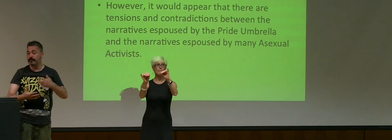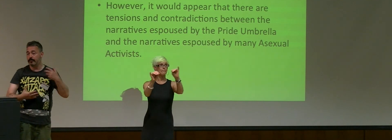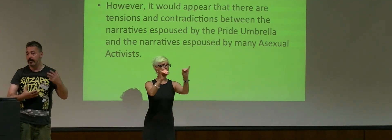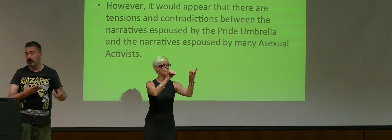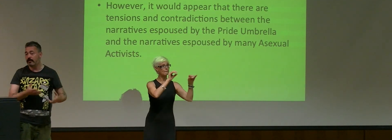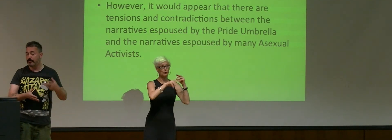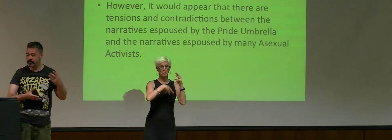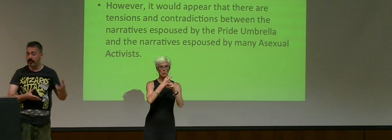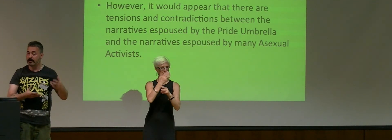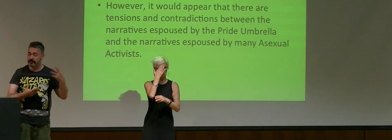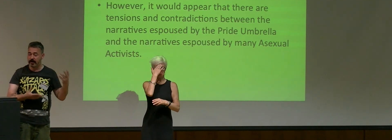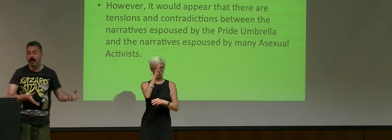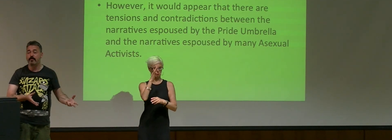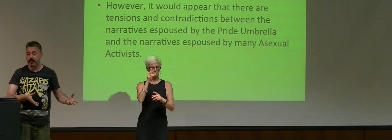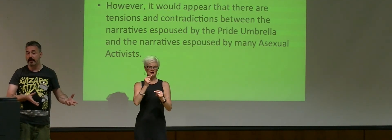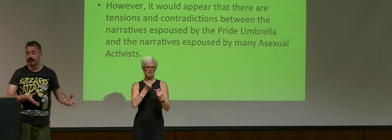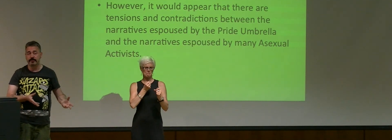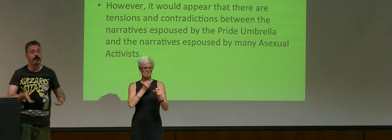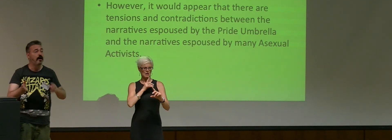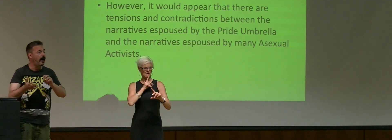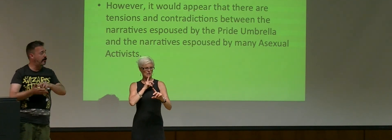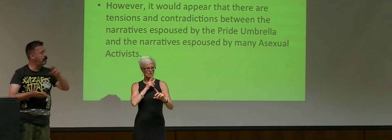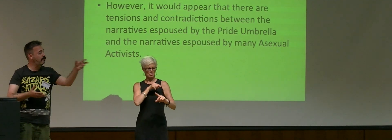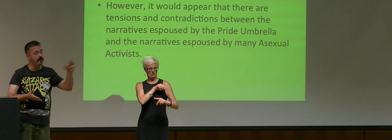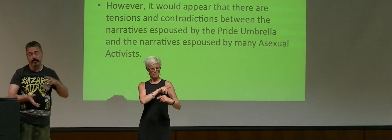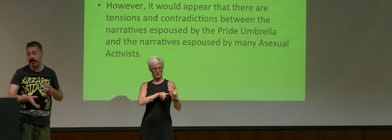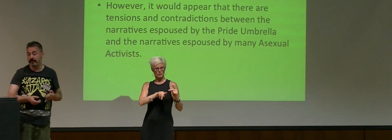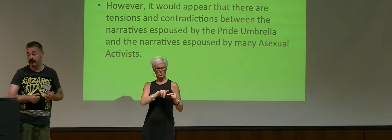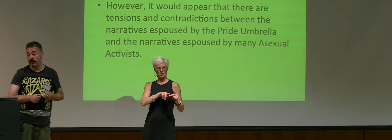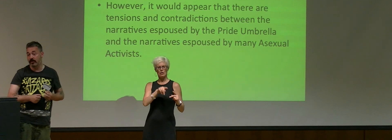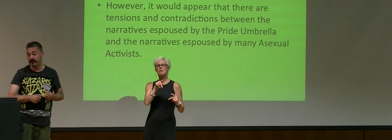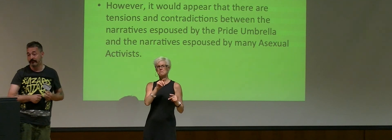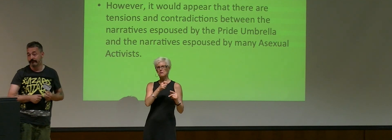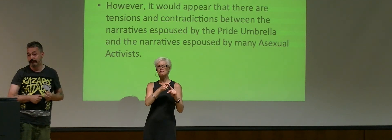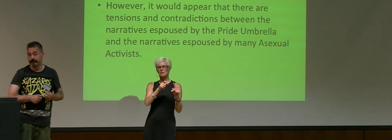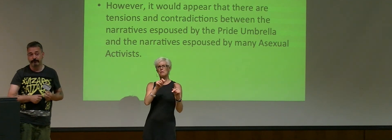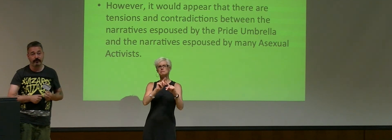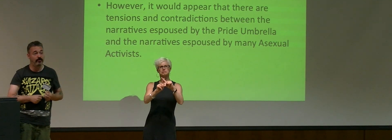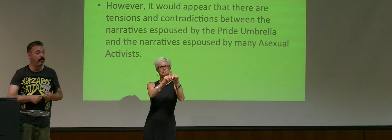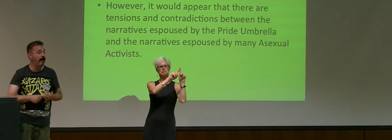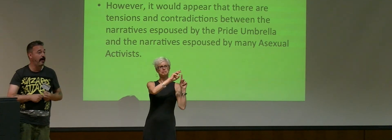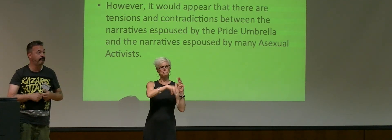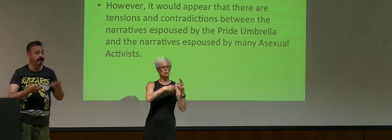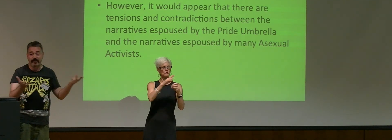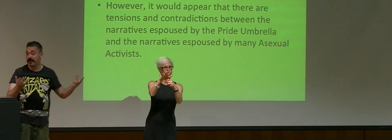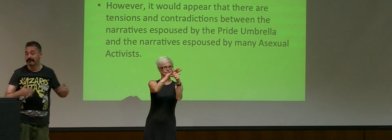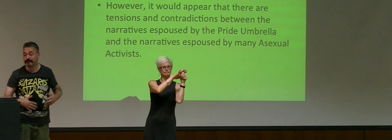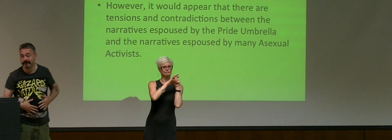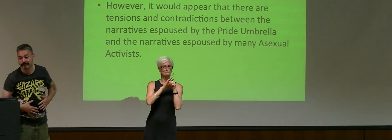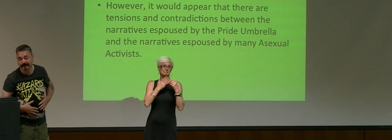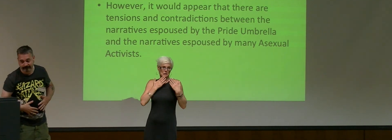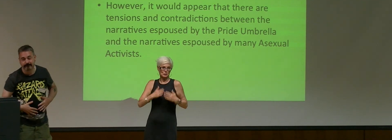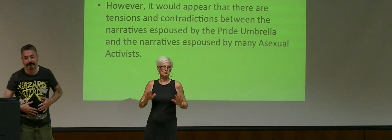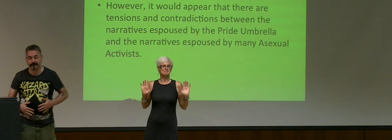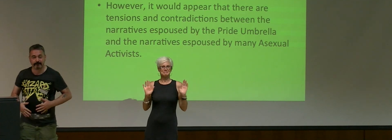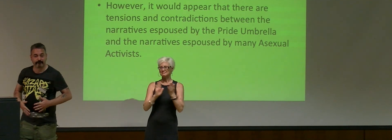but a lot of the respondents that I was speaking to had come from other parts of the world. So, um, thank you.